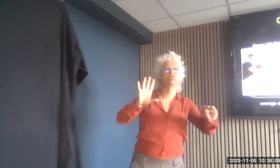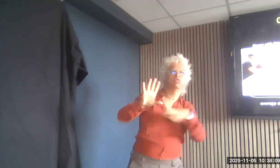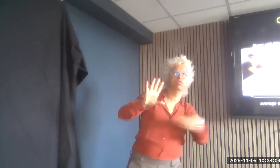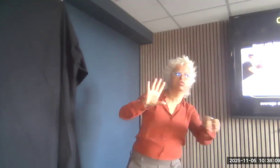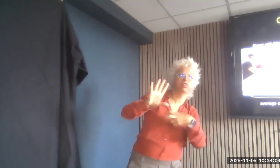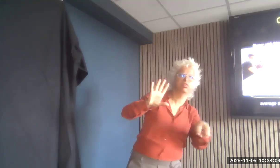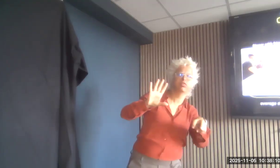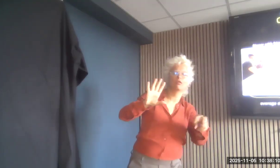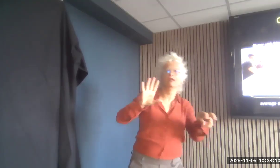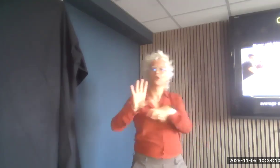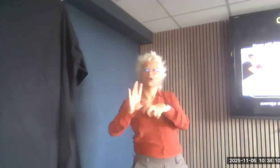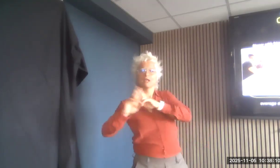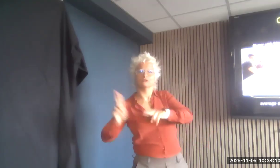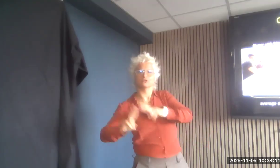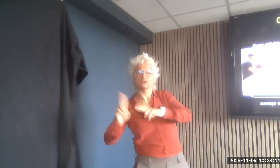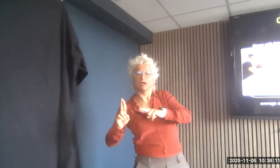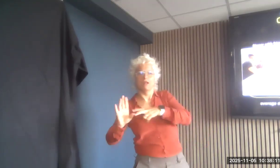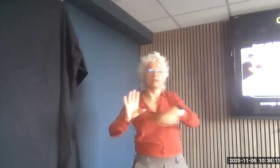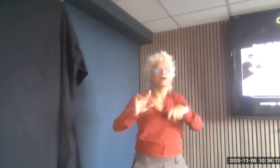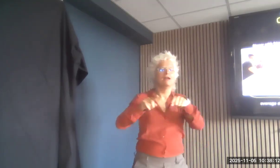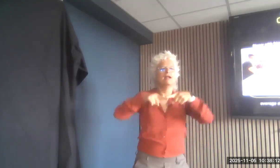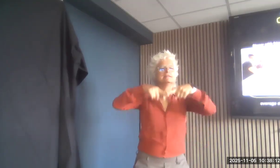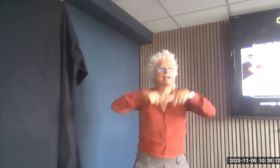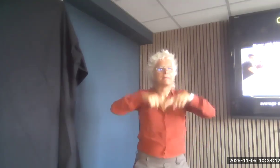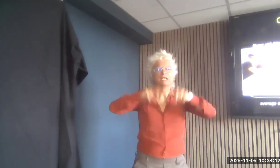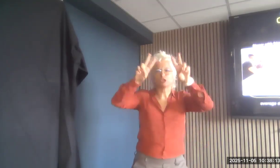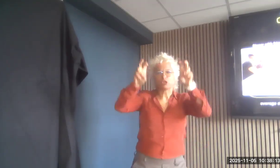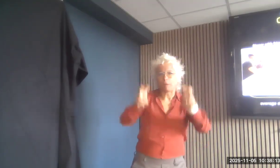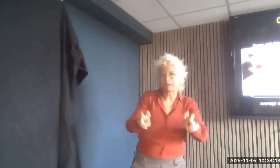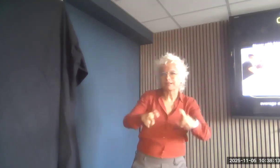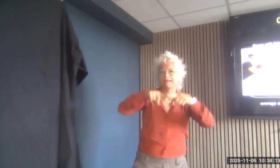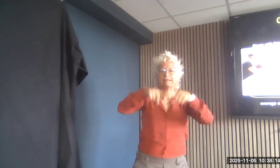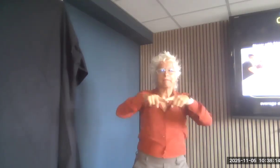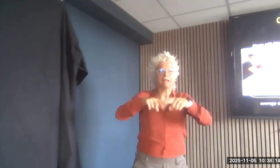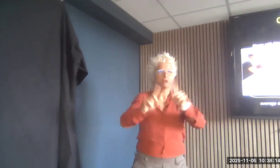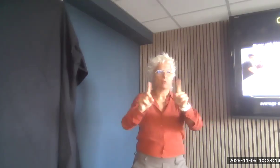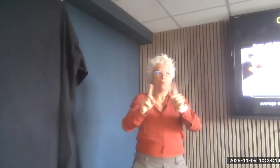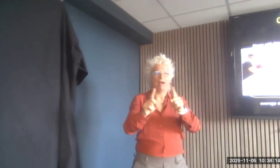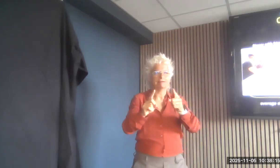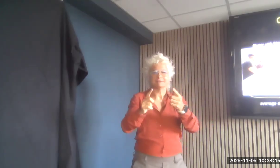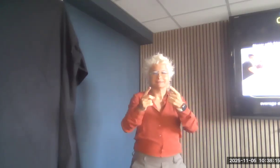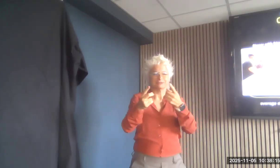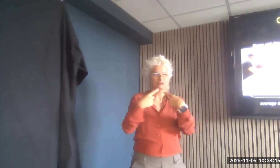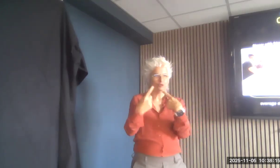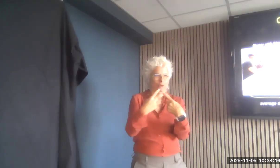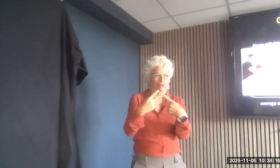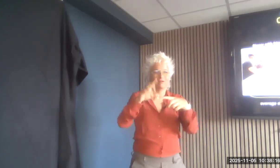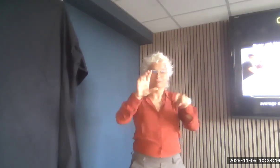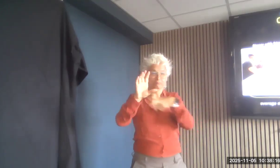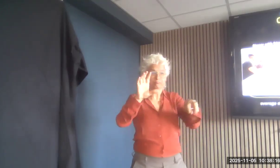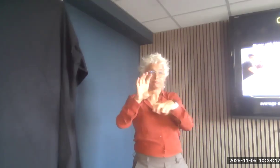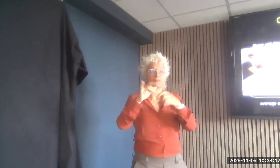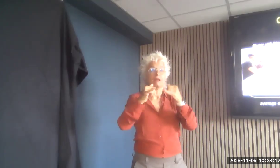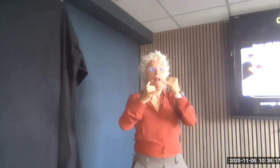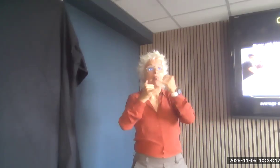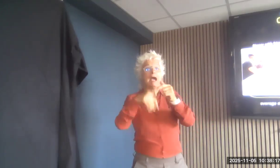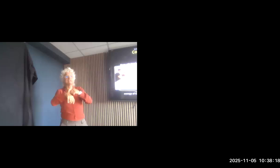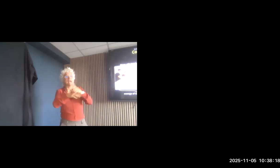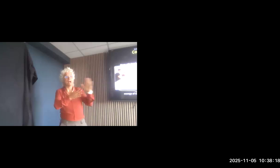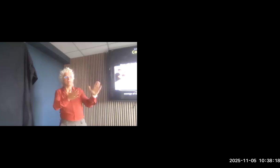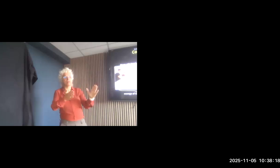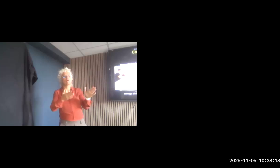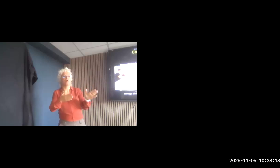At the start, there was more International Sign used, and then there was a shift towards Portuguese Sign Language. It seemed to depend on what topic was being used, what was being discussed.